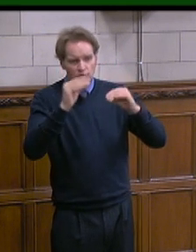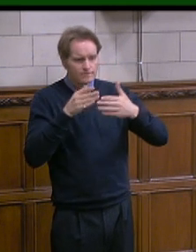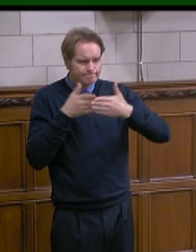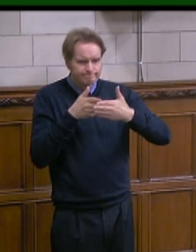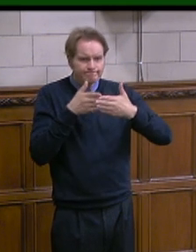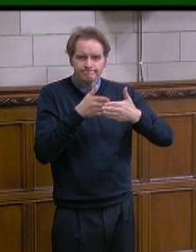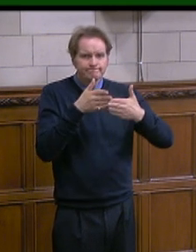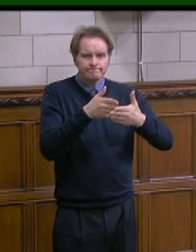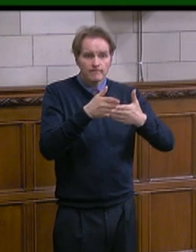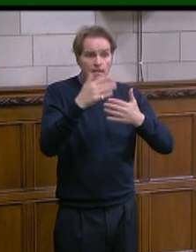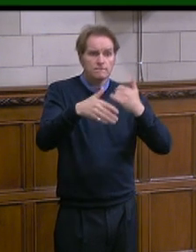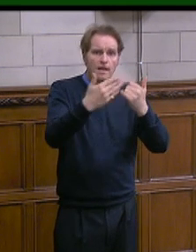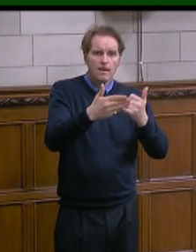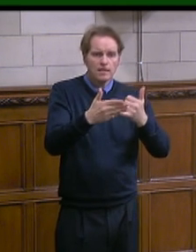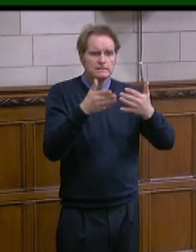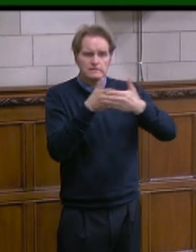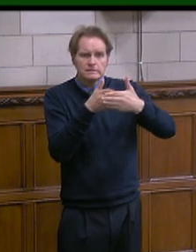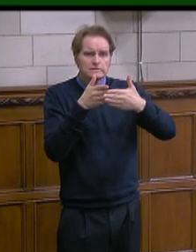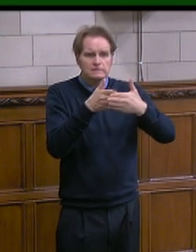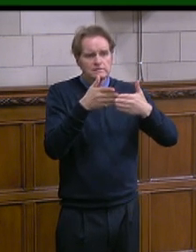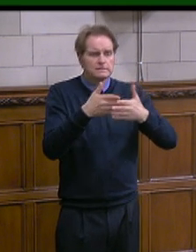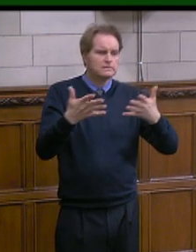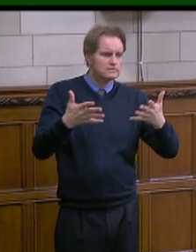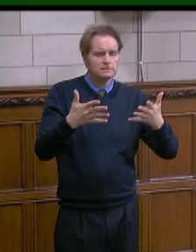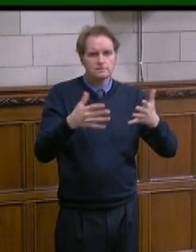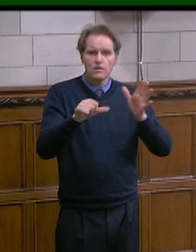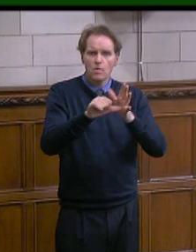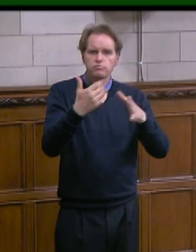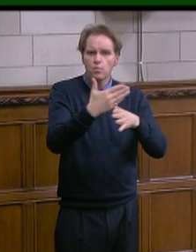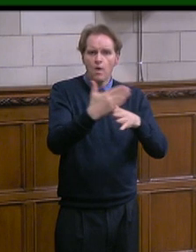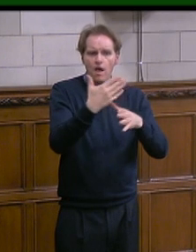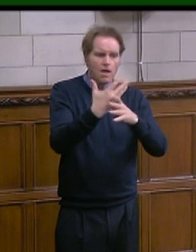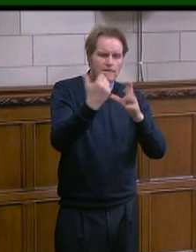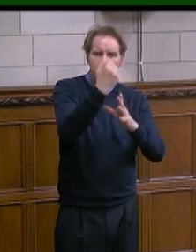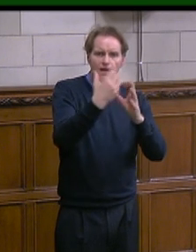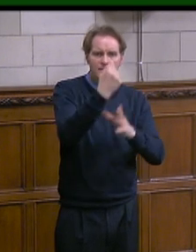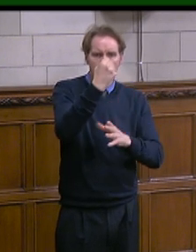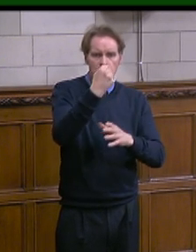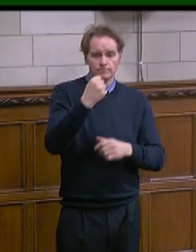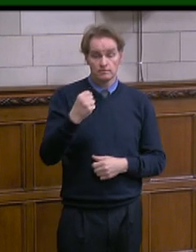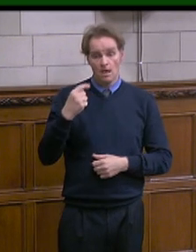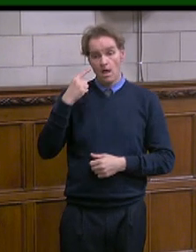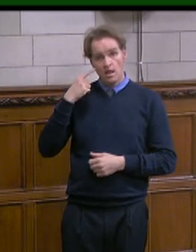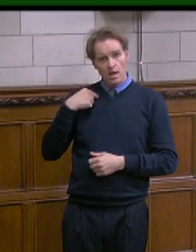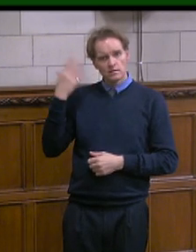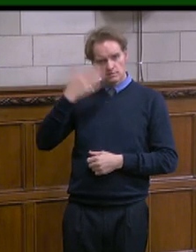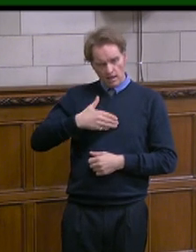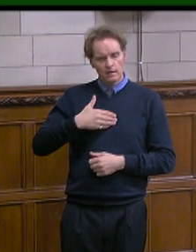A barrier was taken down in Hollywood last night, as Rachel Shenton used BSL in her Oscar acceptance speech.